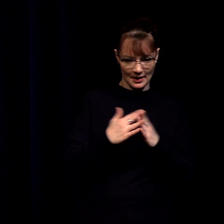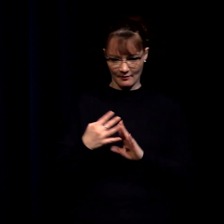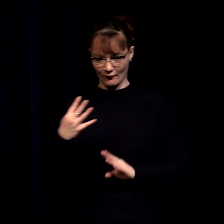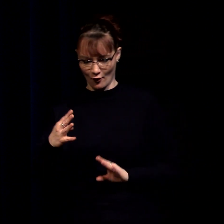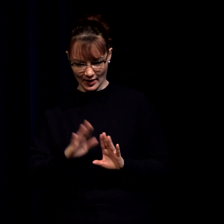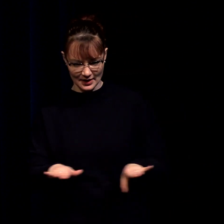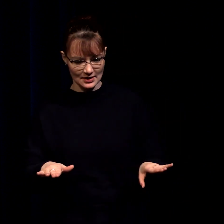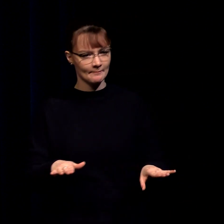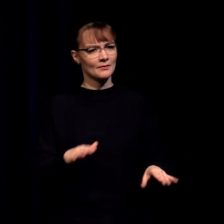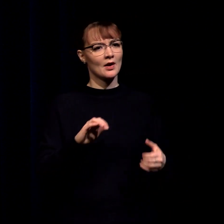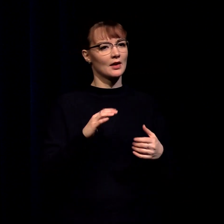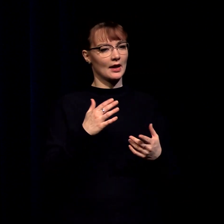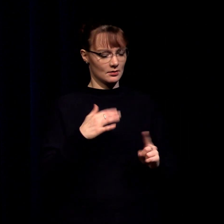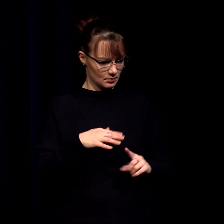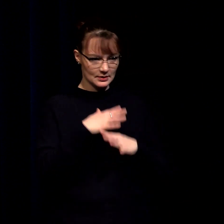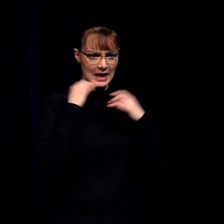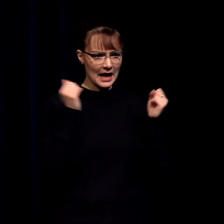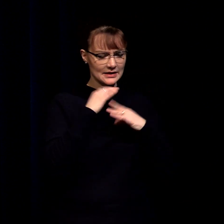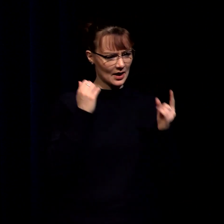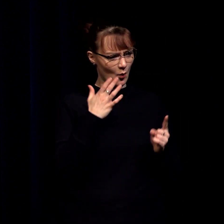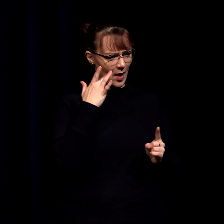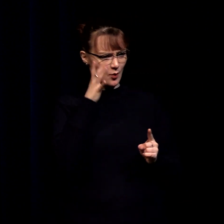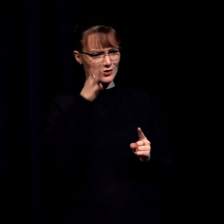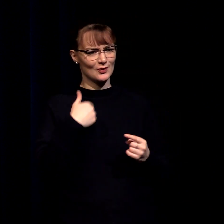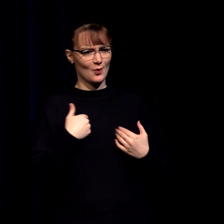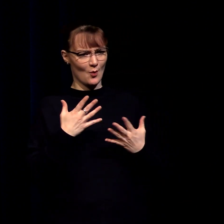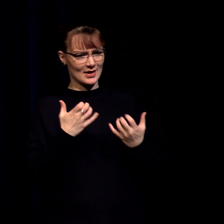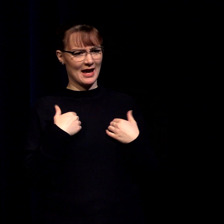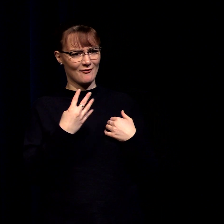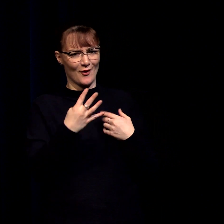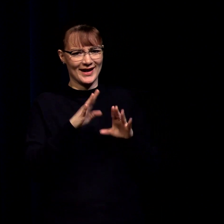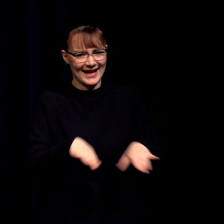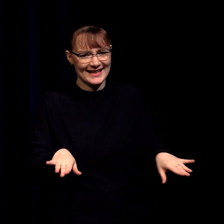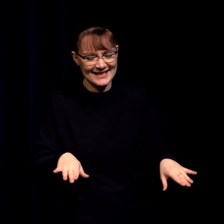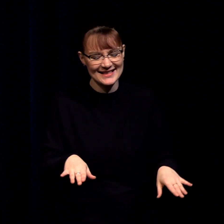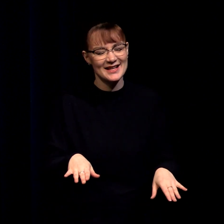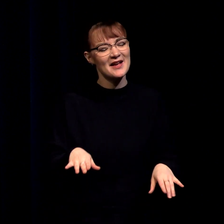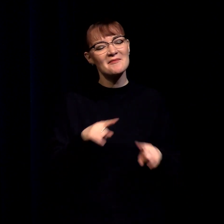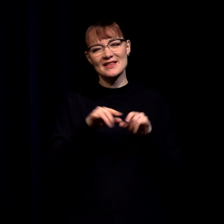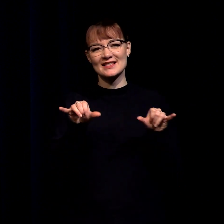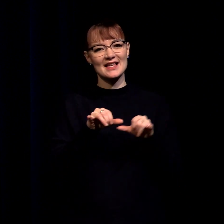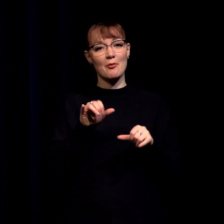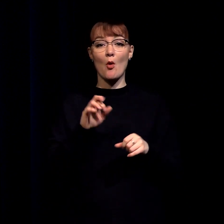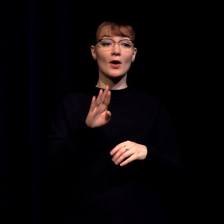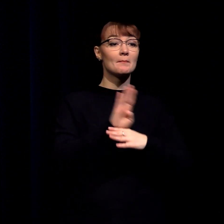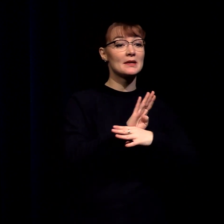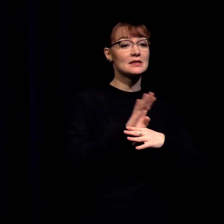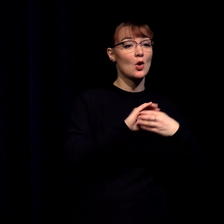you have four kids? Yet? It's so exciting. It's the same thing when you start a business and you got to hire those first